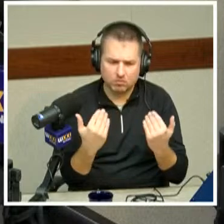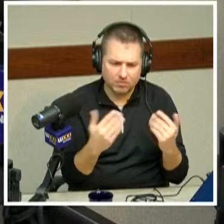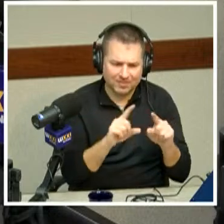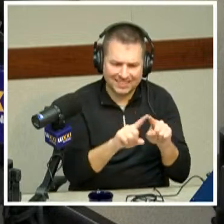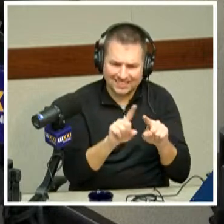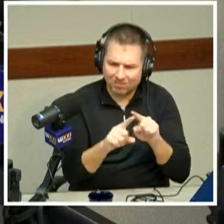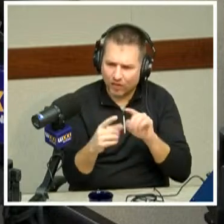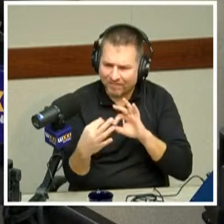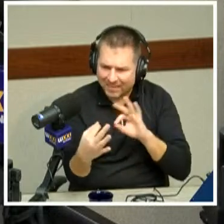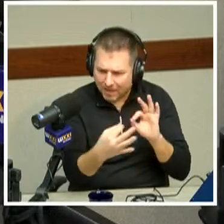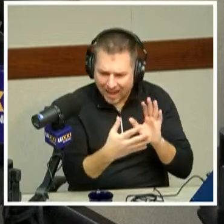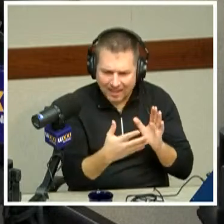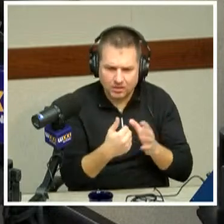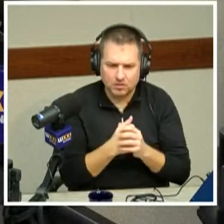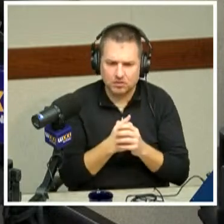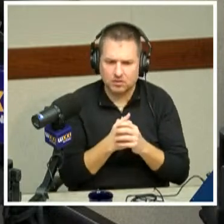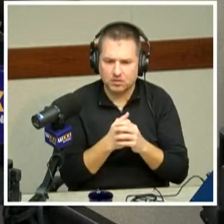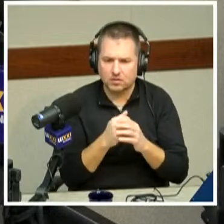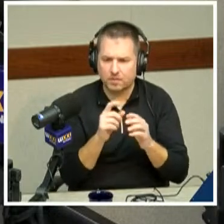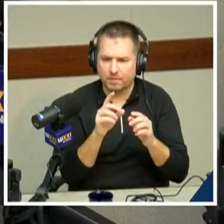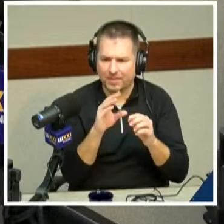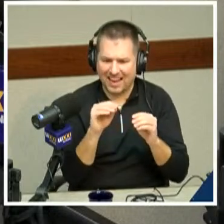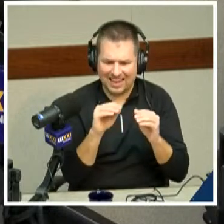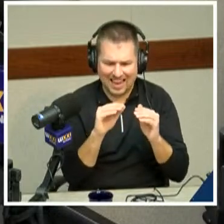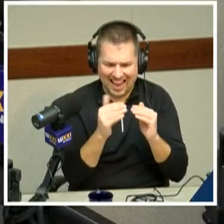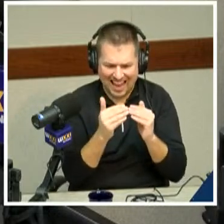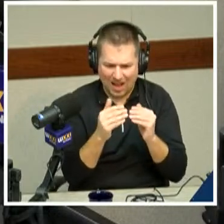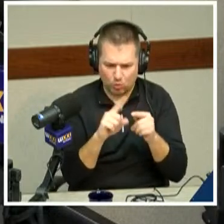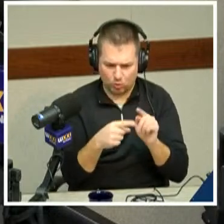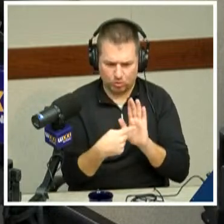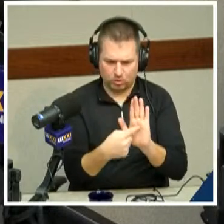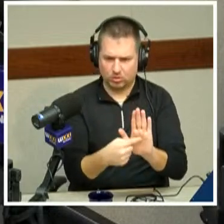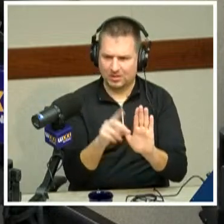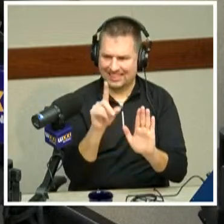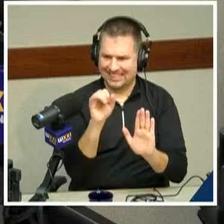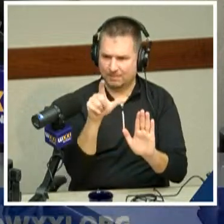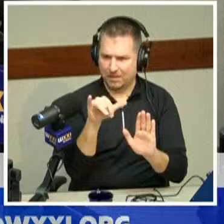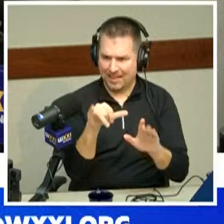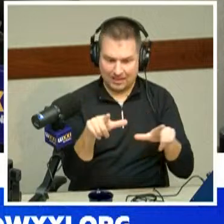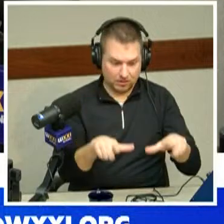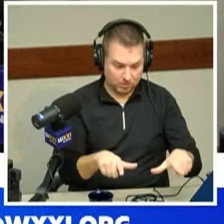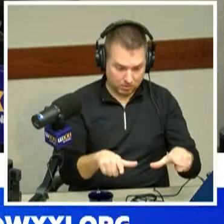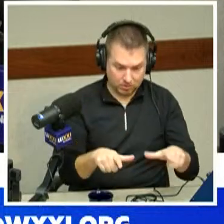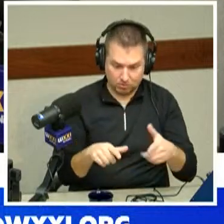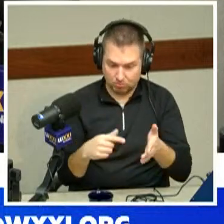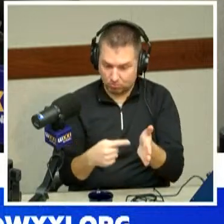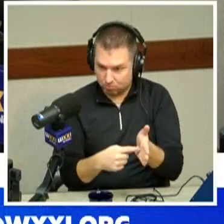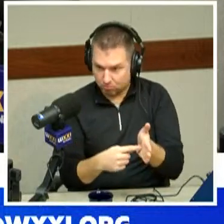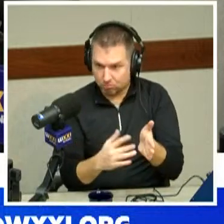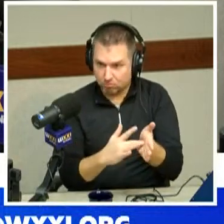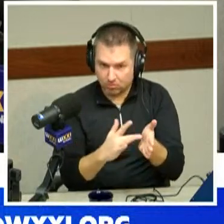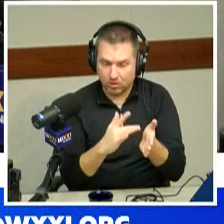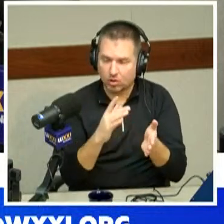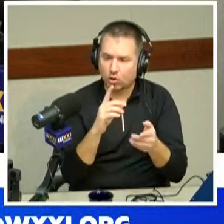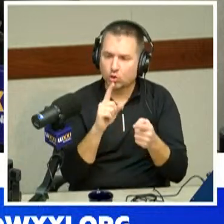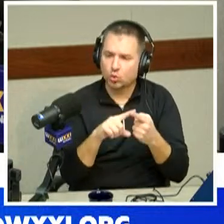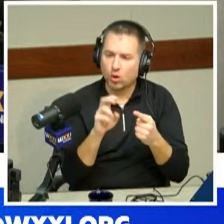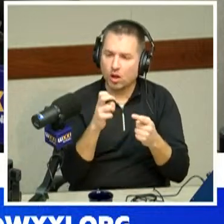or you know just the the form of the display um um to better offer this non-intrusive interaction and